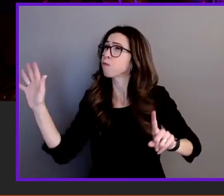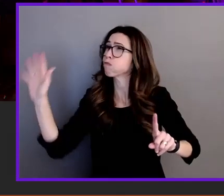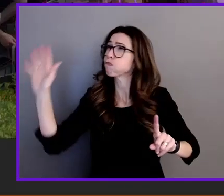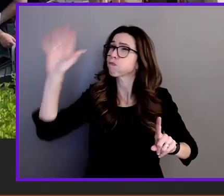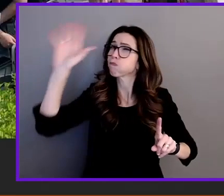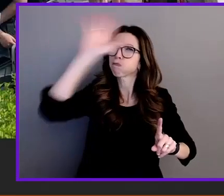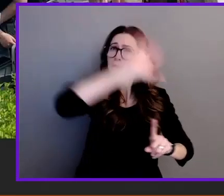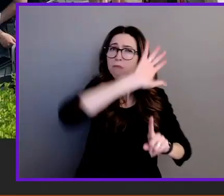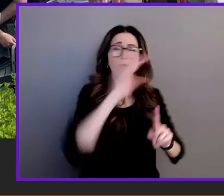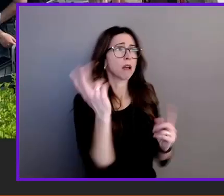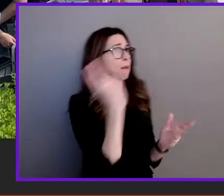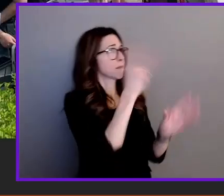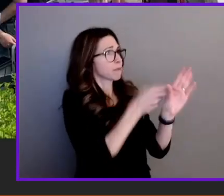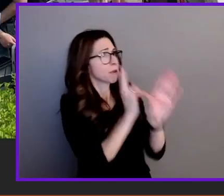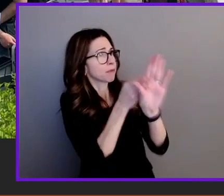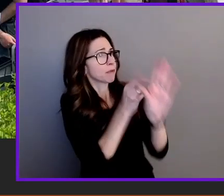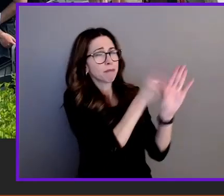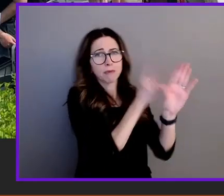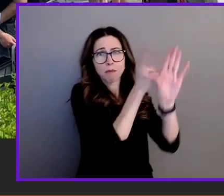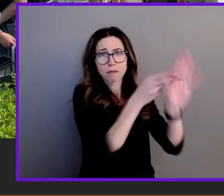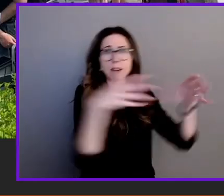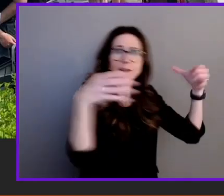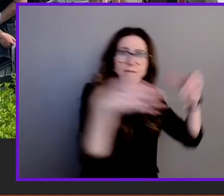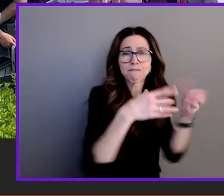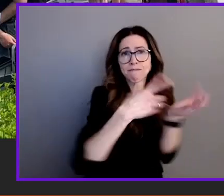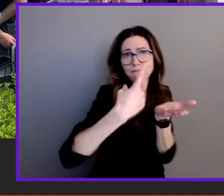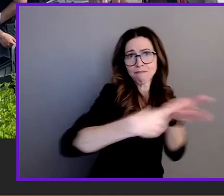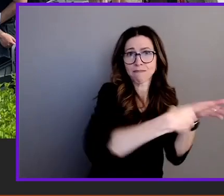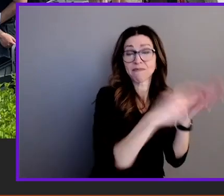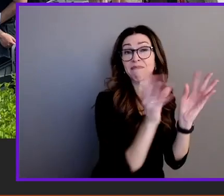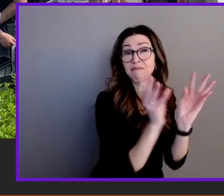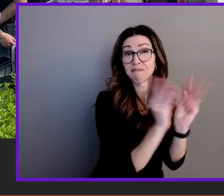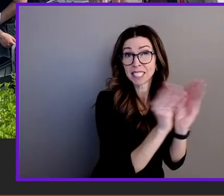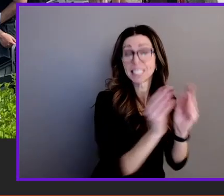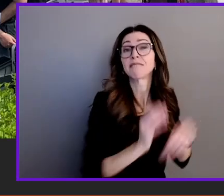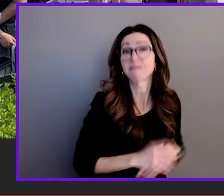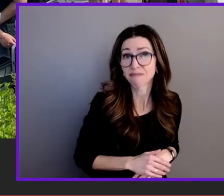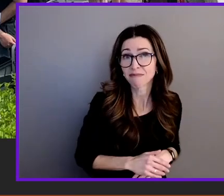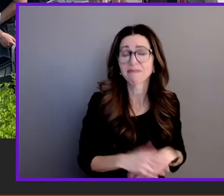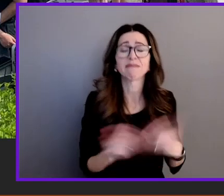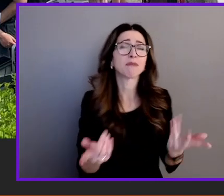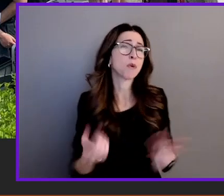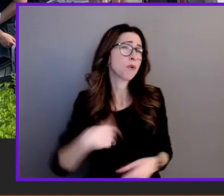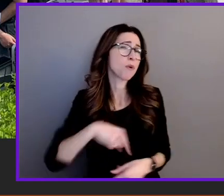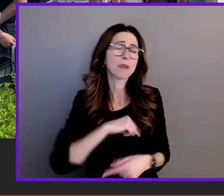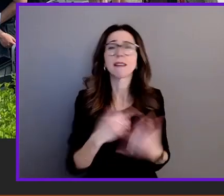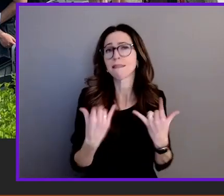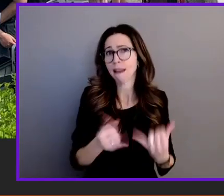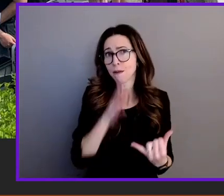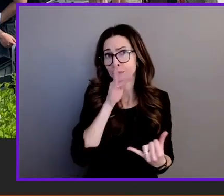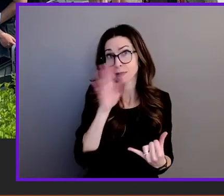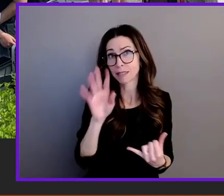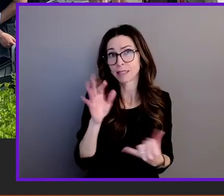Strong relationships are essential to our ongoing work in and for the North. Our relationship-building at the Summit